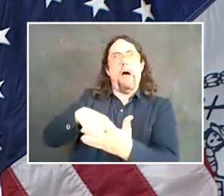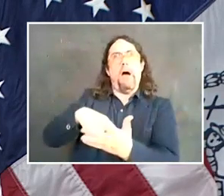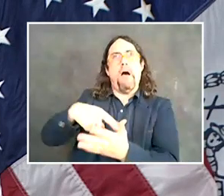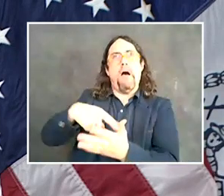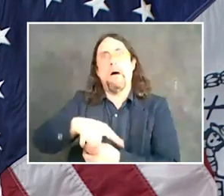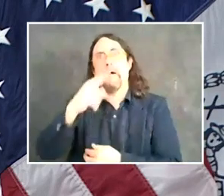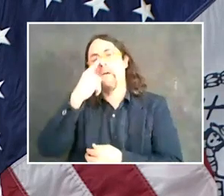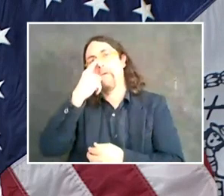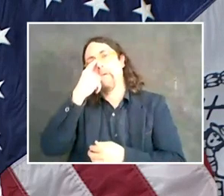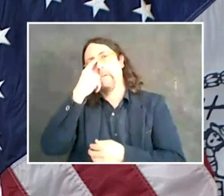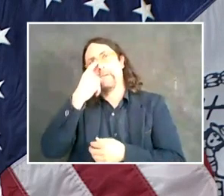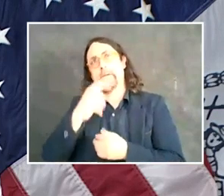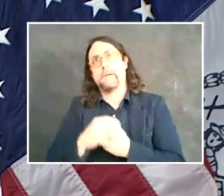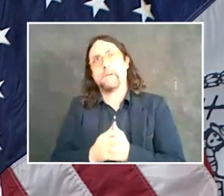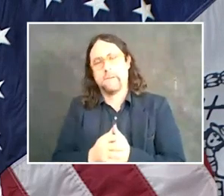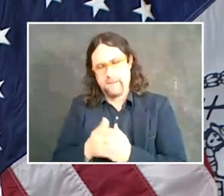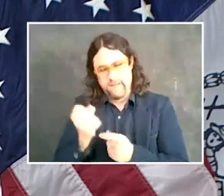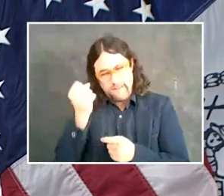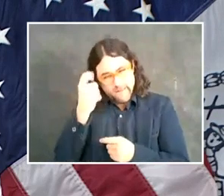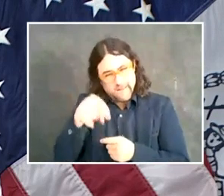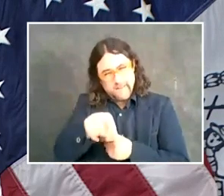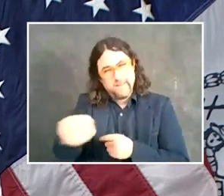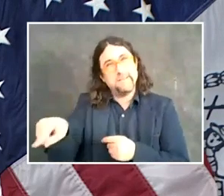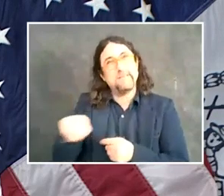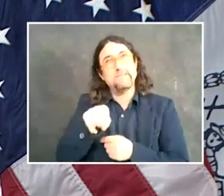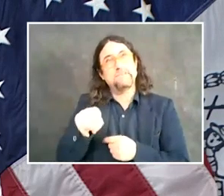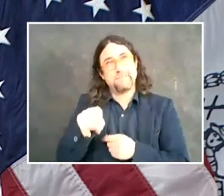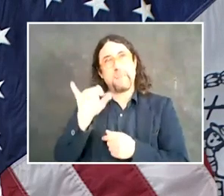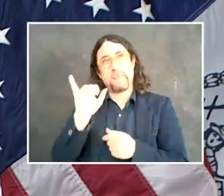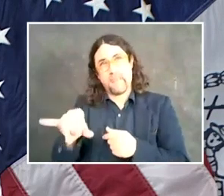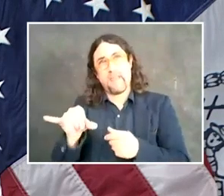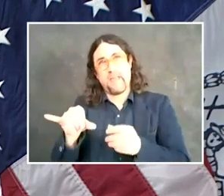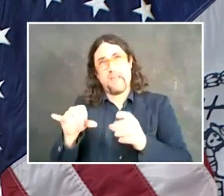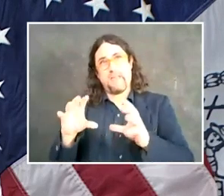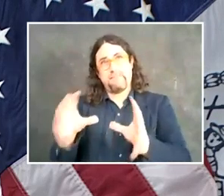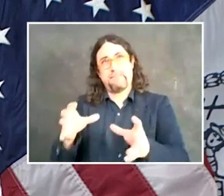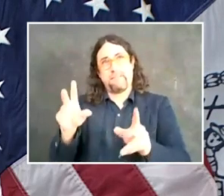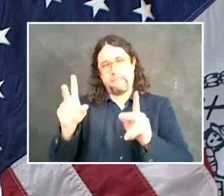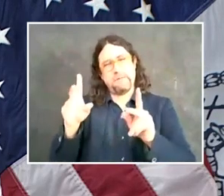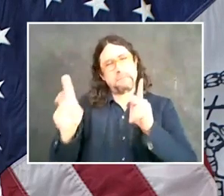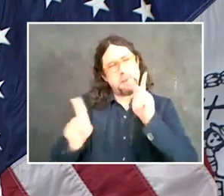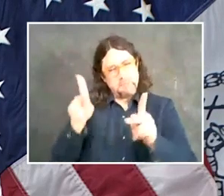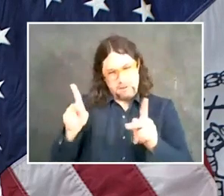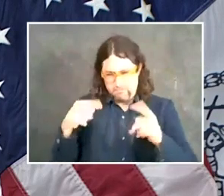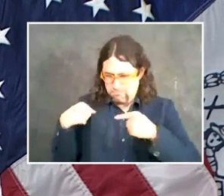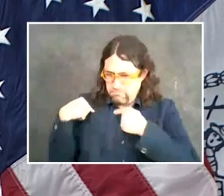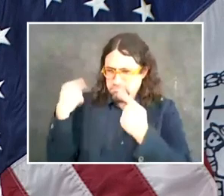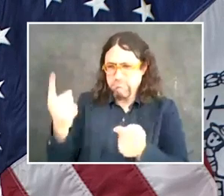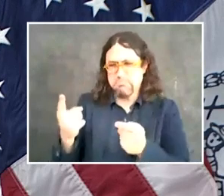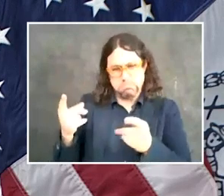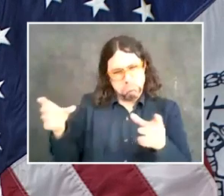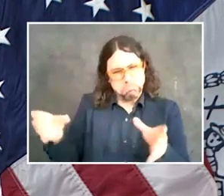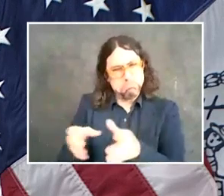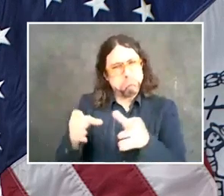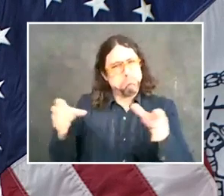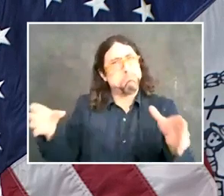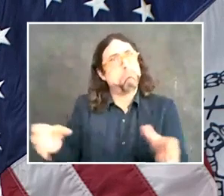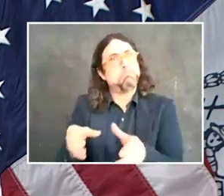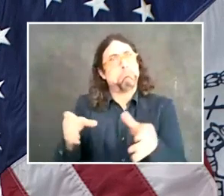COMMUNITY COULD ADD TO THE NUMBER OF INCIDENTS THAT HAPPEN IN THE CITY. I AM WONDERING IF YOU WILL